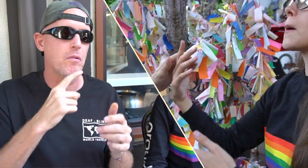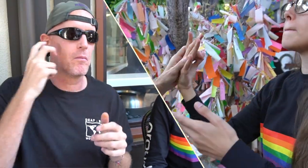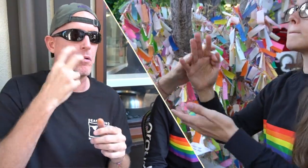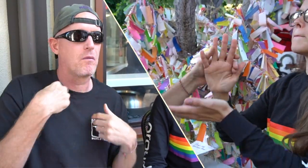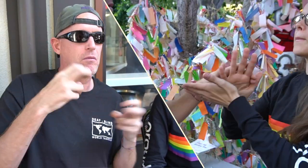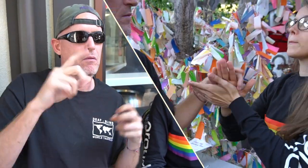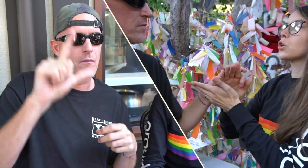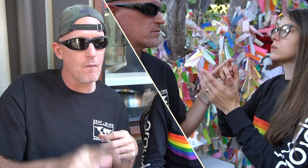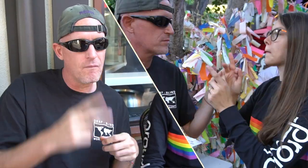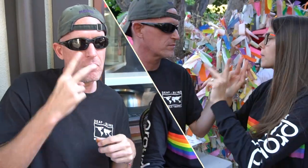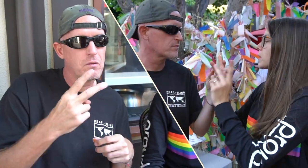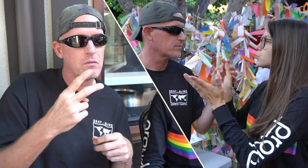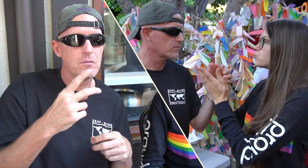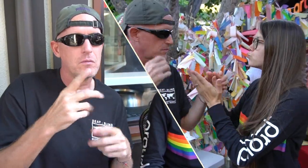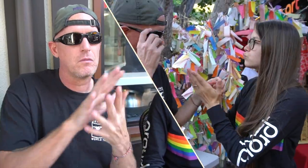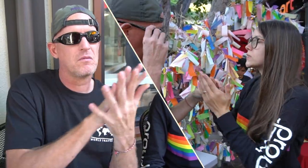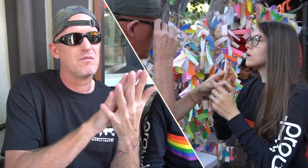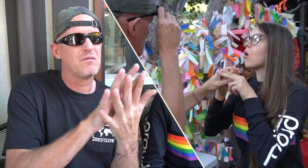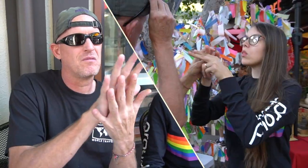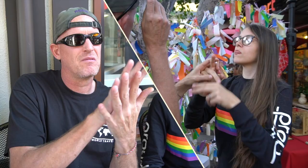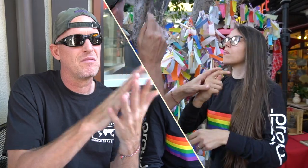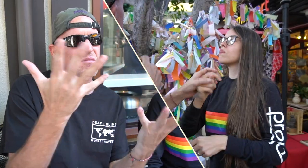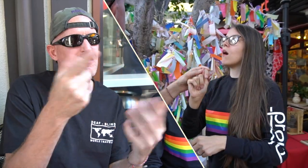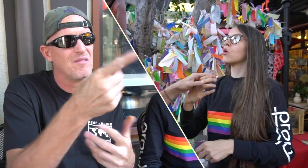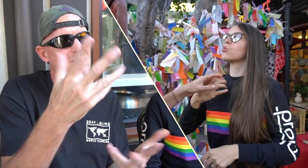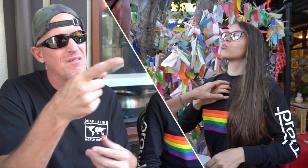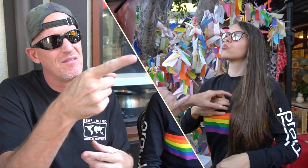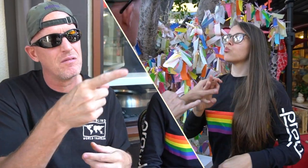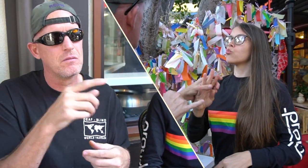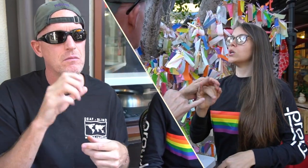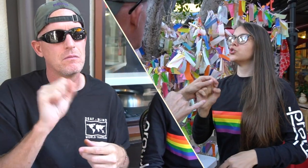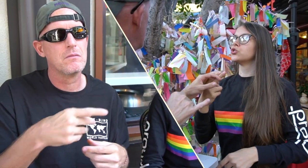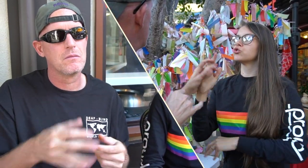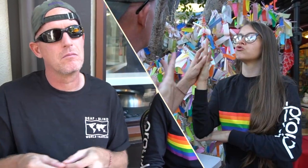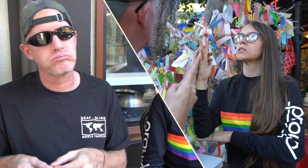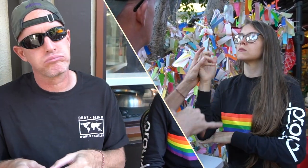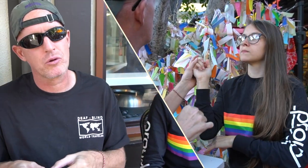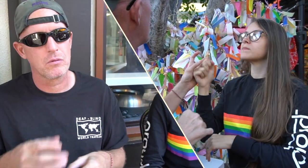and sometimes a DeafBlind person has low vision. It can be very blurry for them. and they'd ask "what's that?" and the SSP interprets it